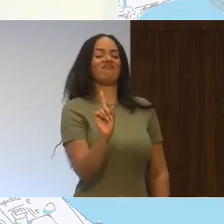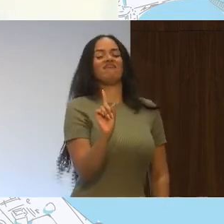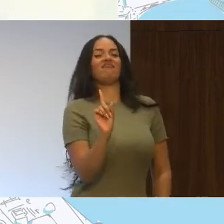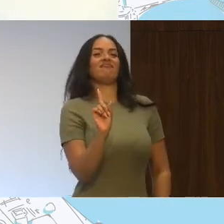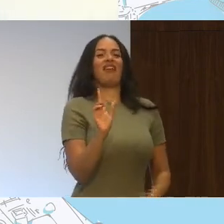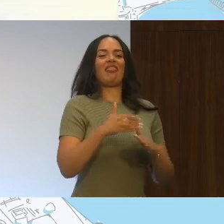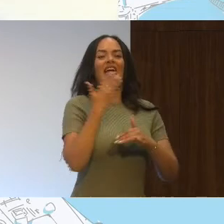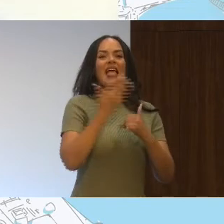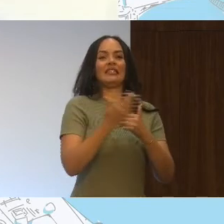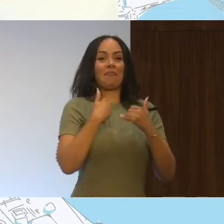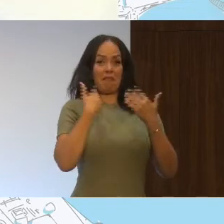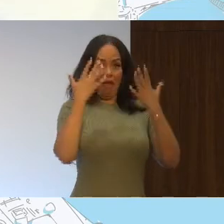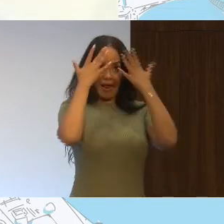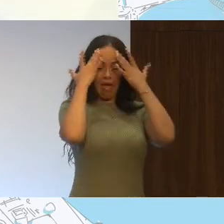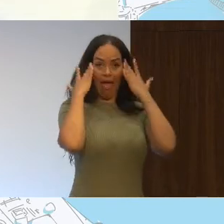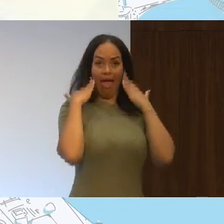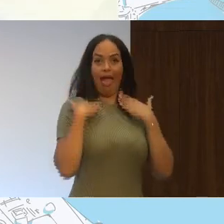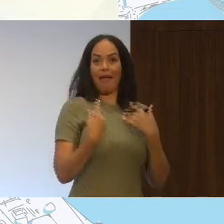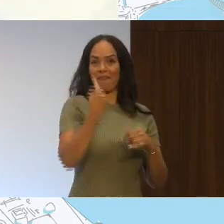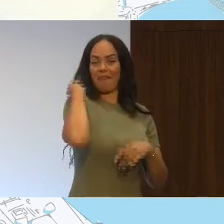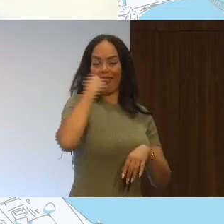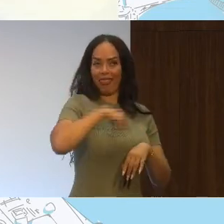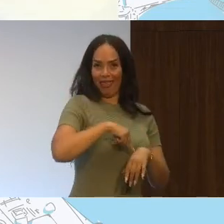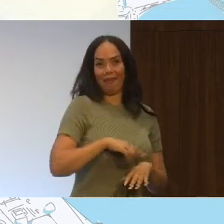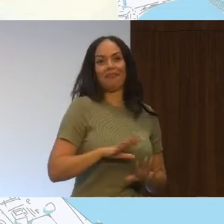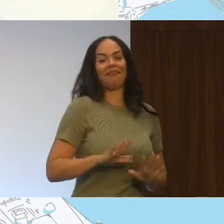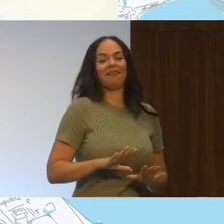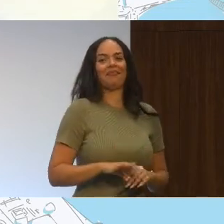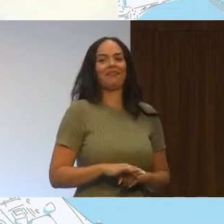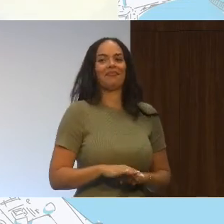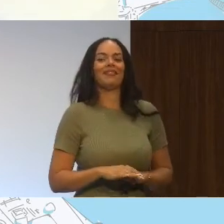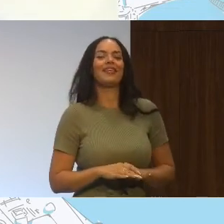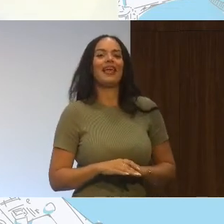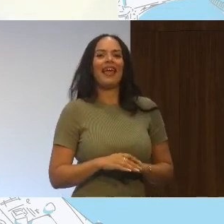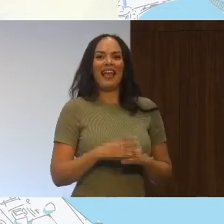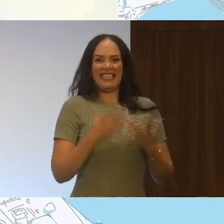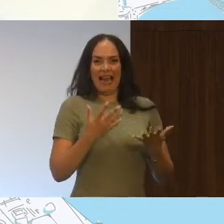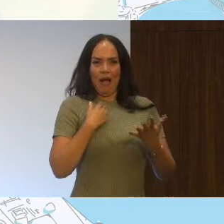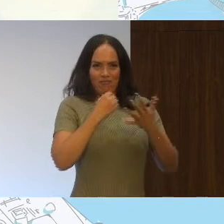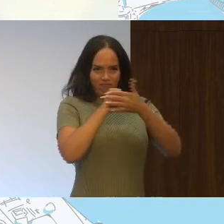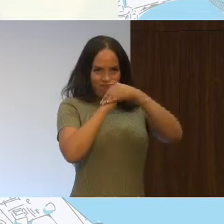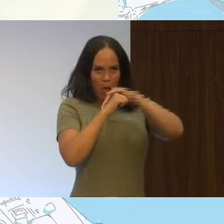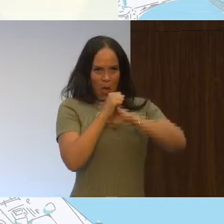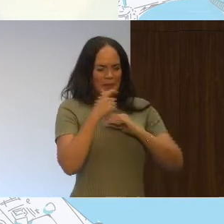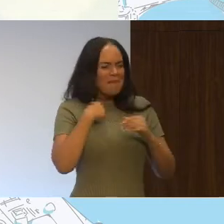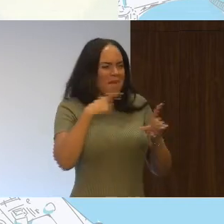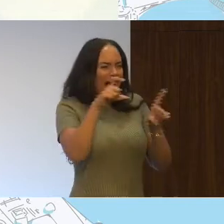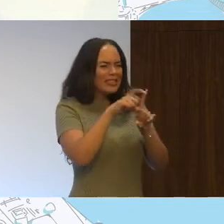I had hair at the time, so I find incomprehensible. Actually, my daughter finds it incomprehensible as well.